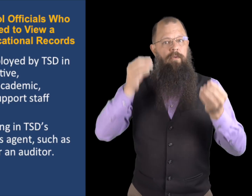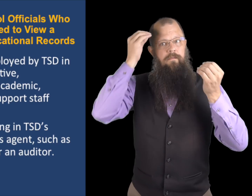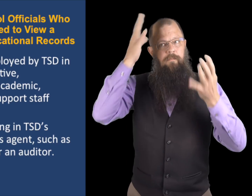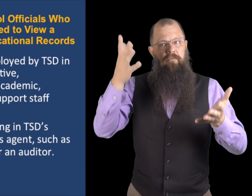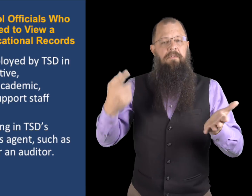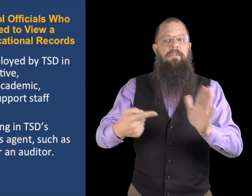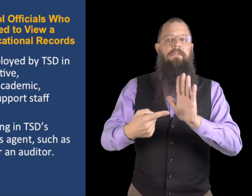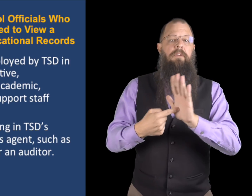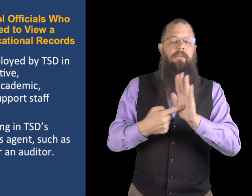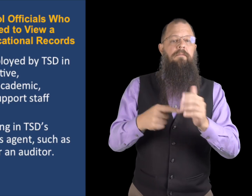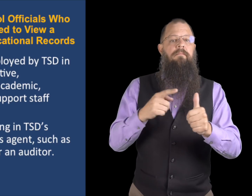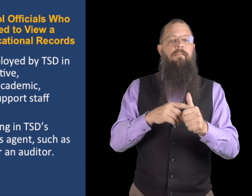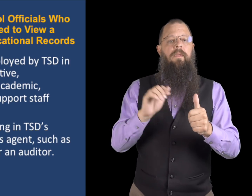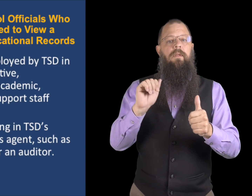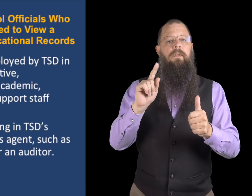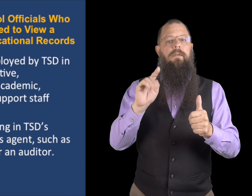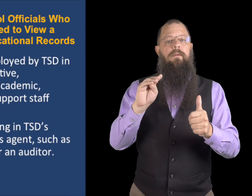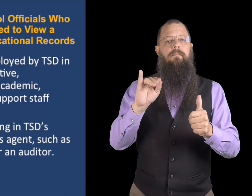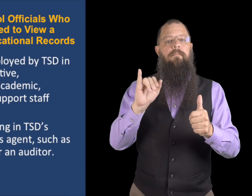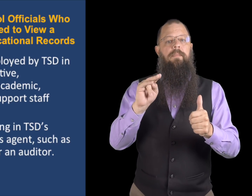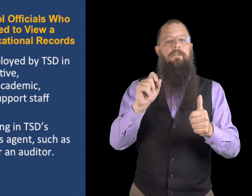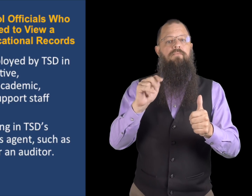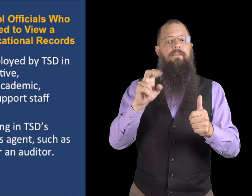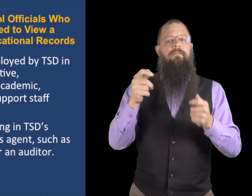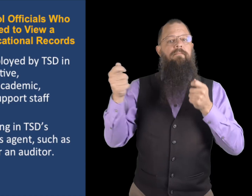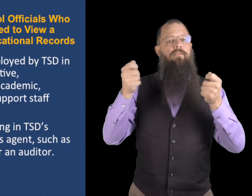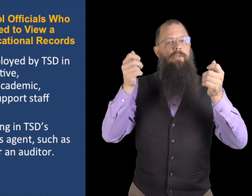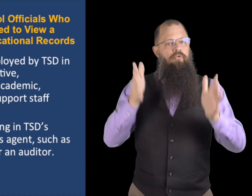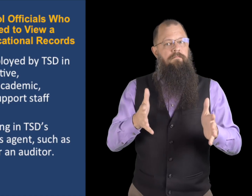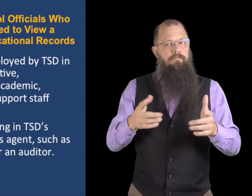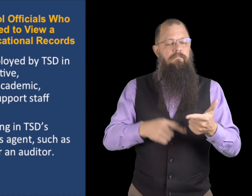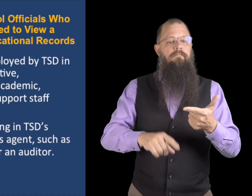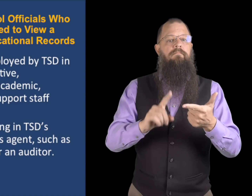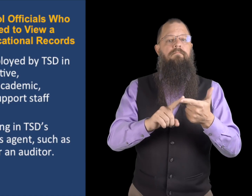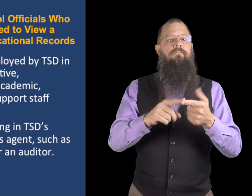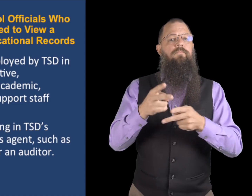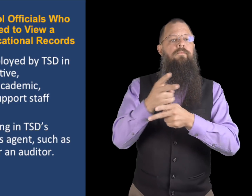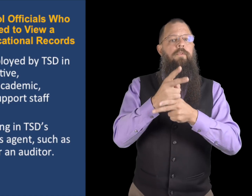are able to view a student's educational record, for example administrative